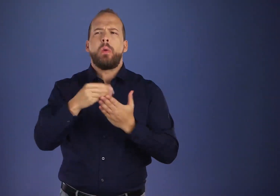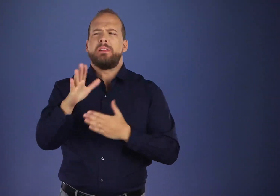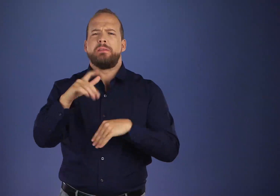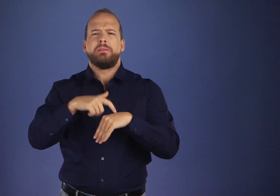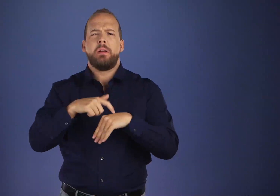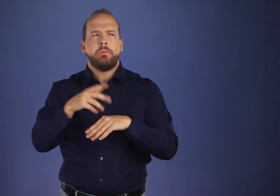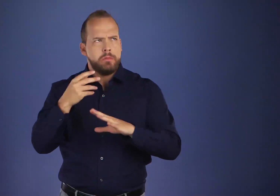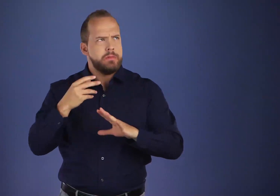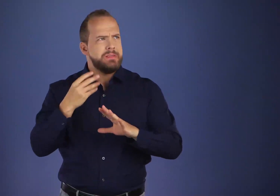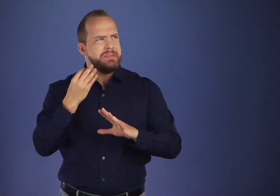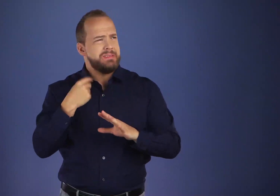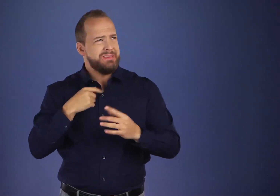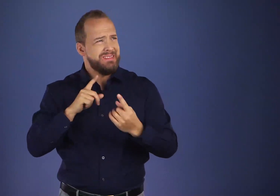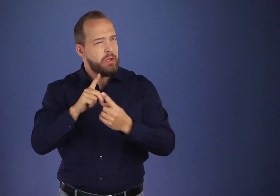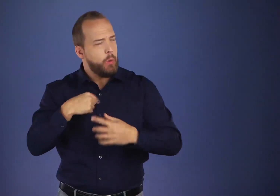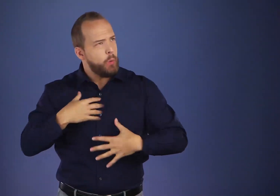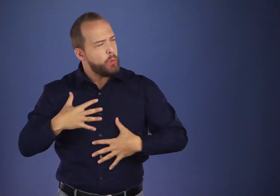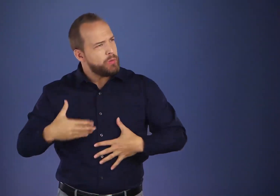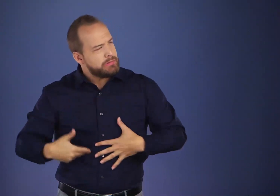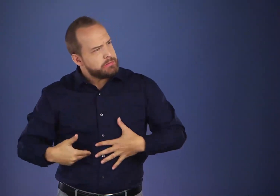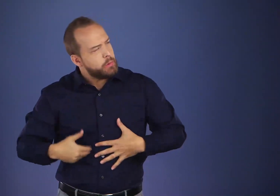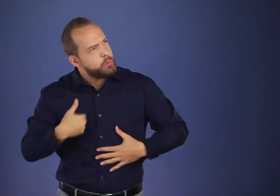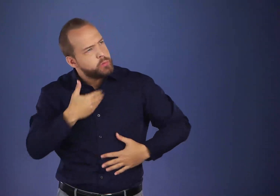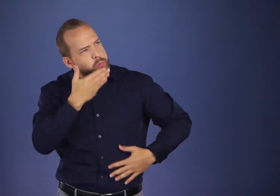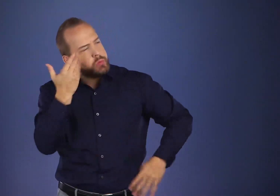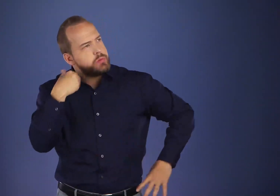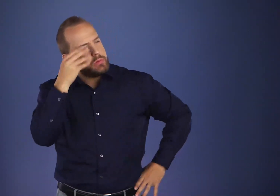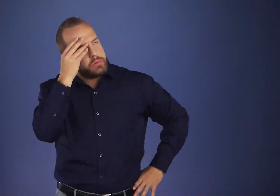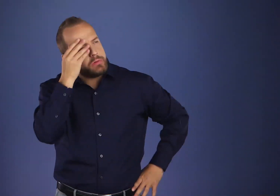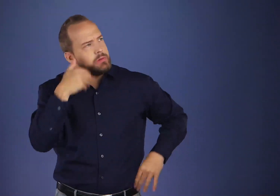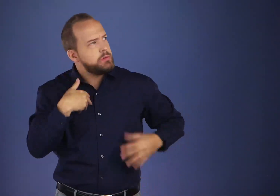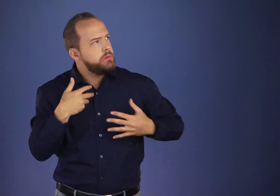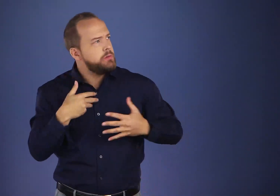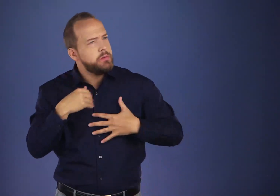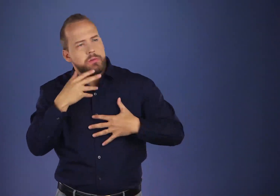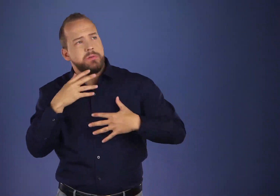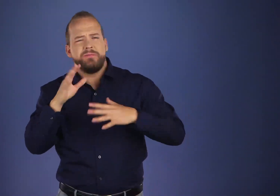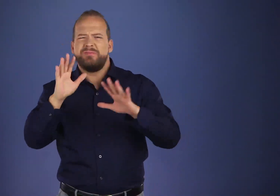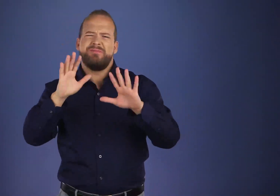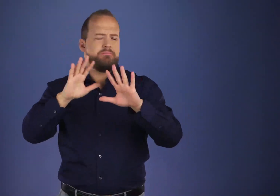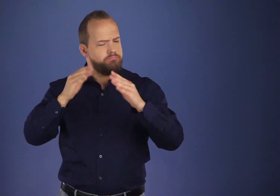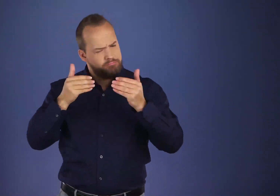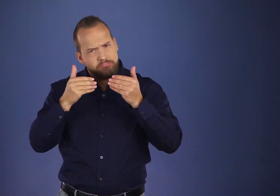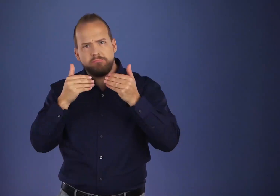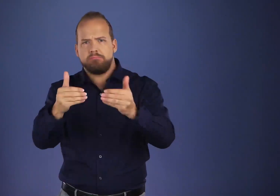We needn't wallow in excessive remorse before those we have harmed, but amends at this level